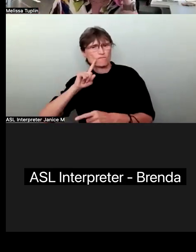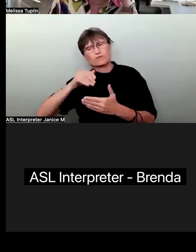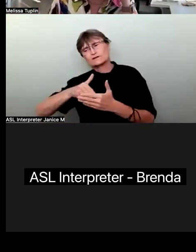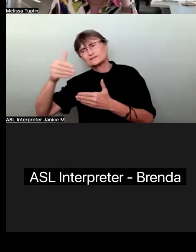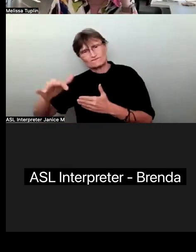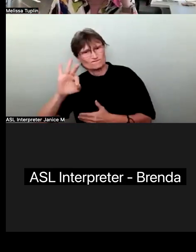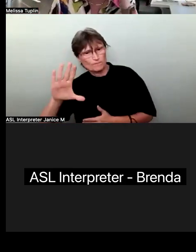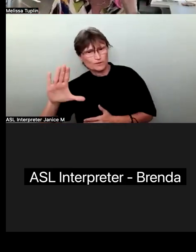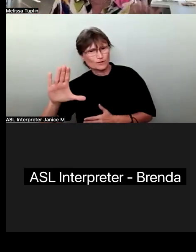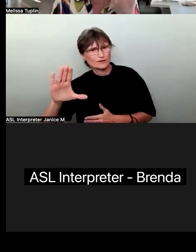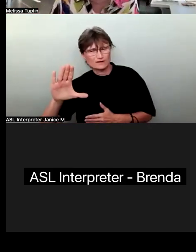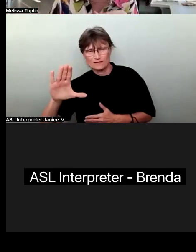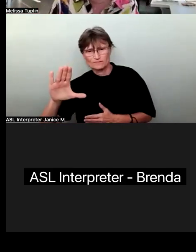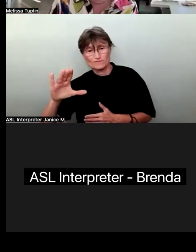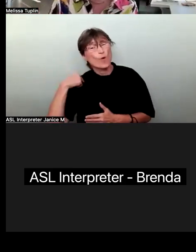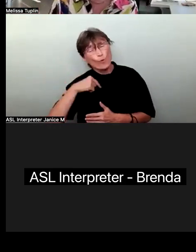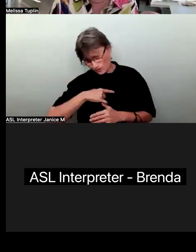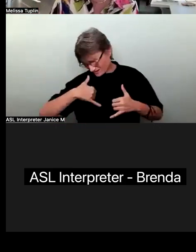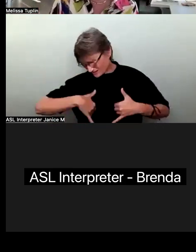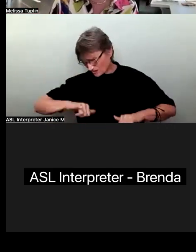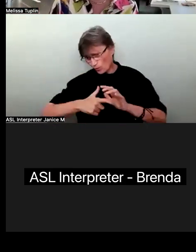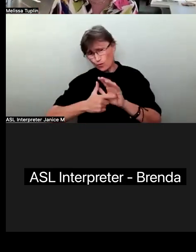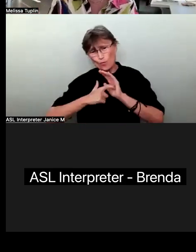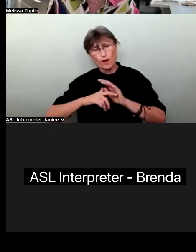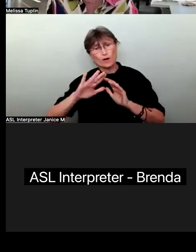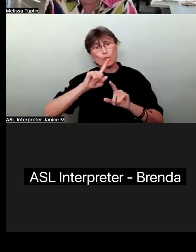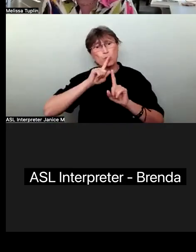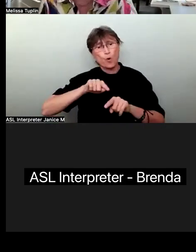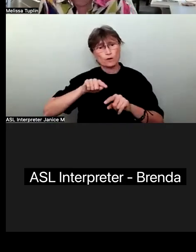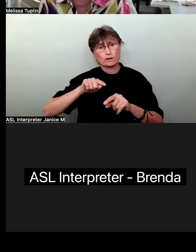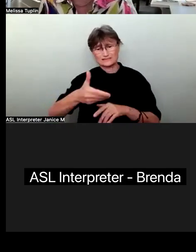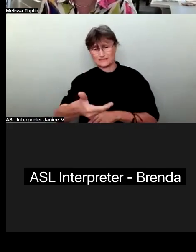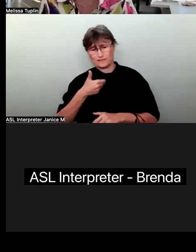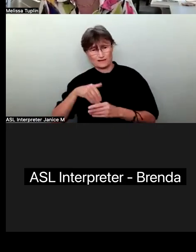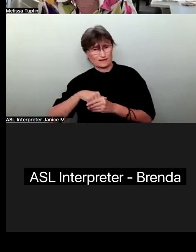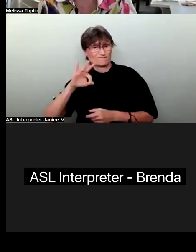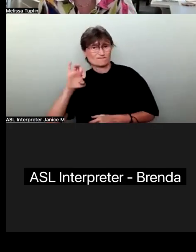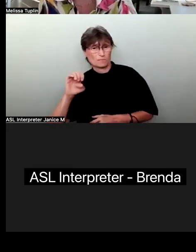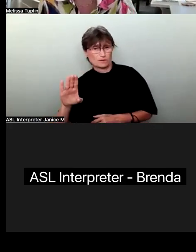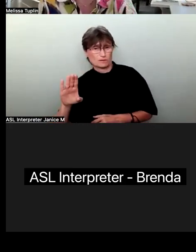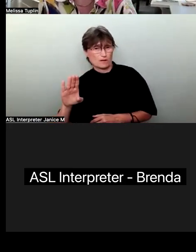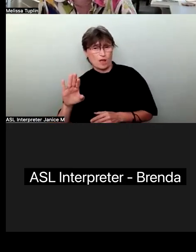The reason we still need the report submitted in February, rather than using information from this